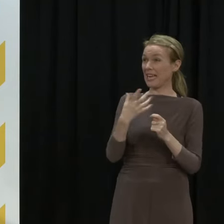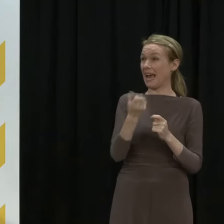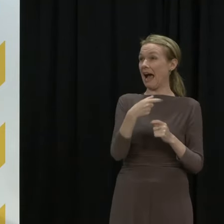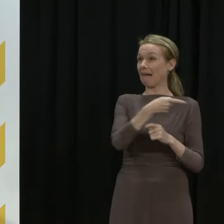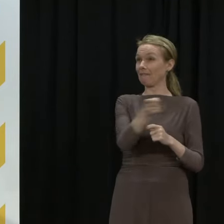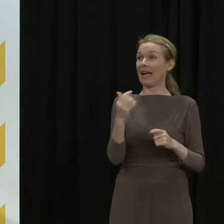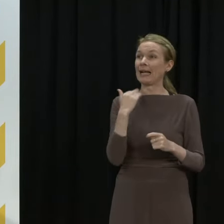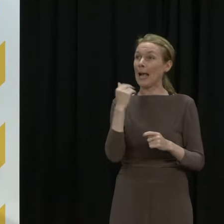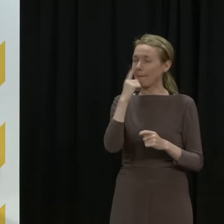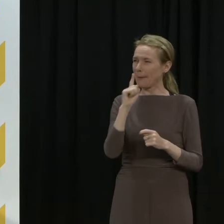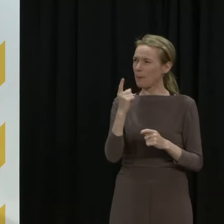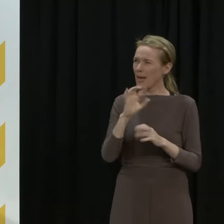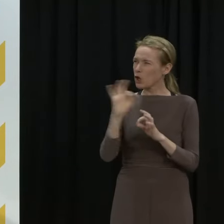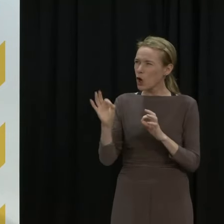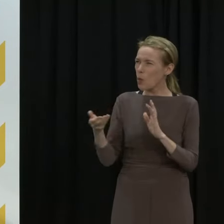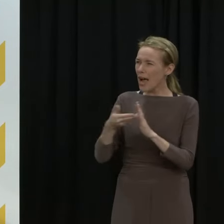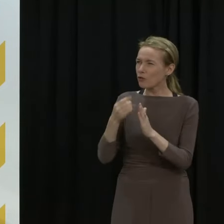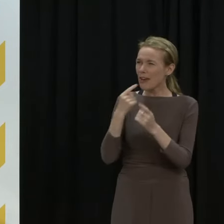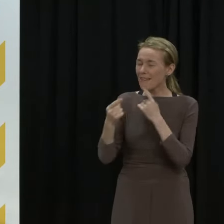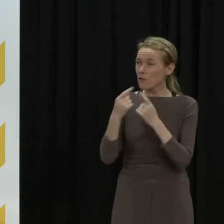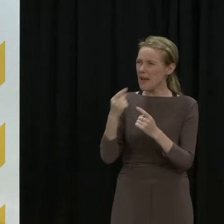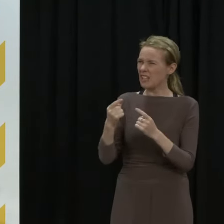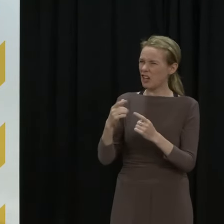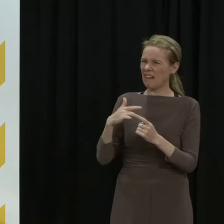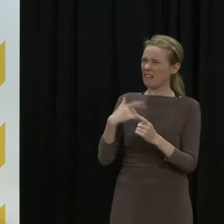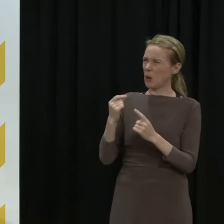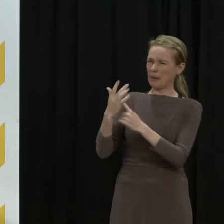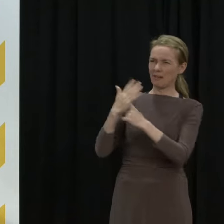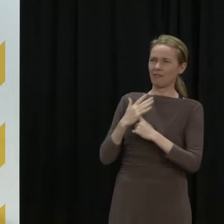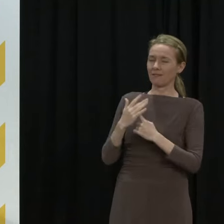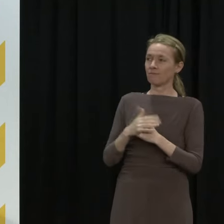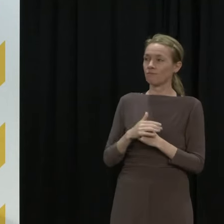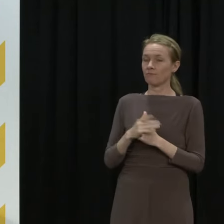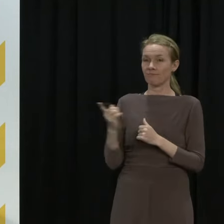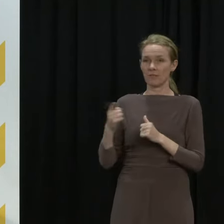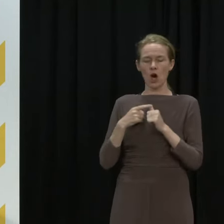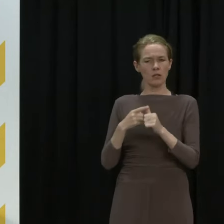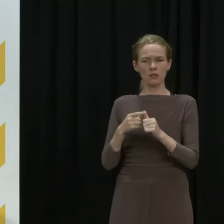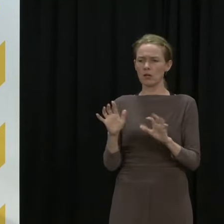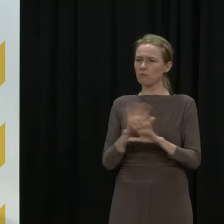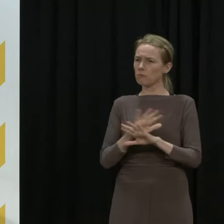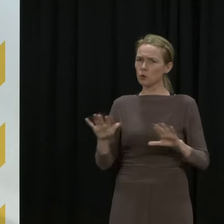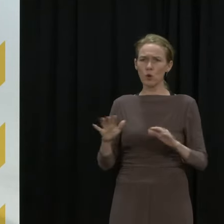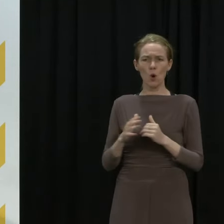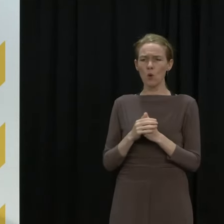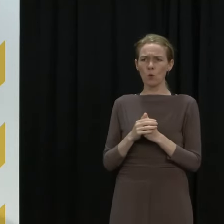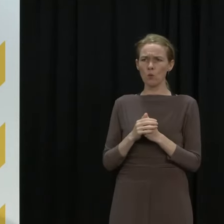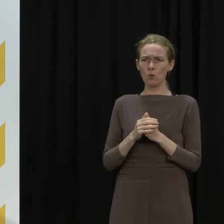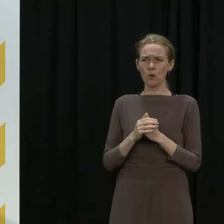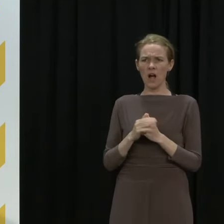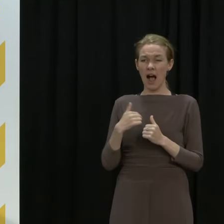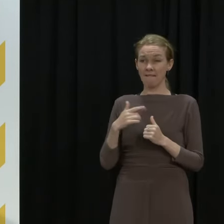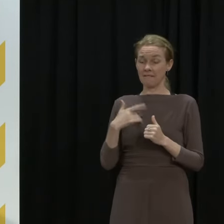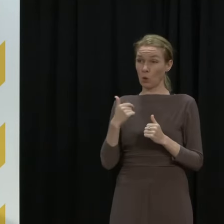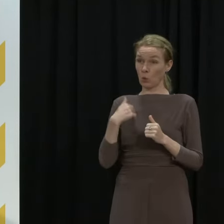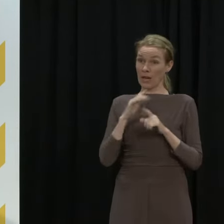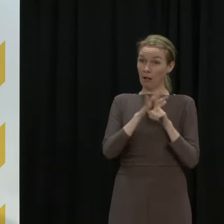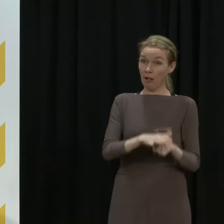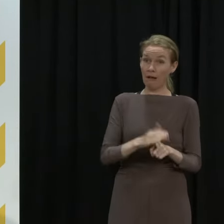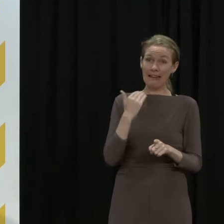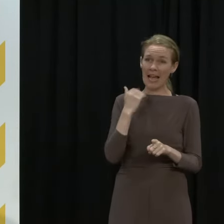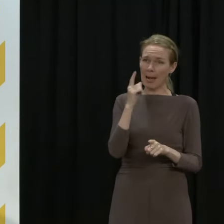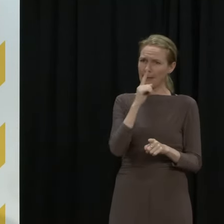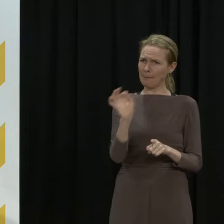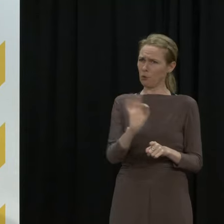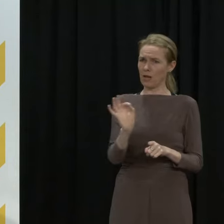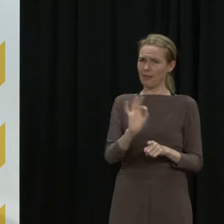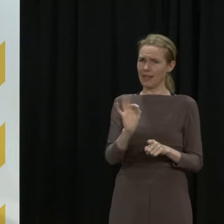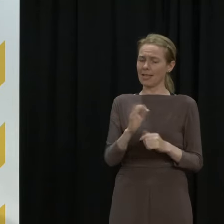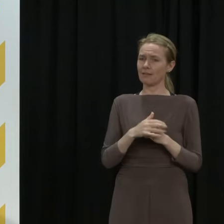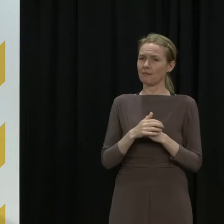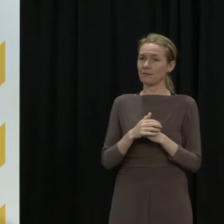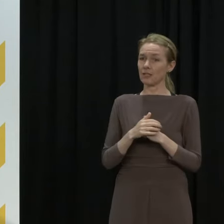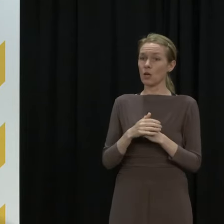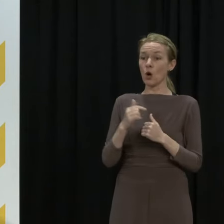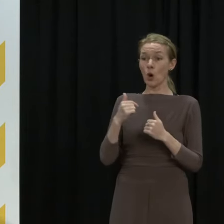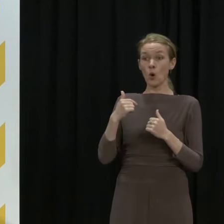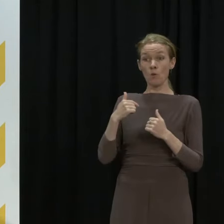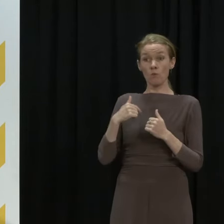discriminatory